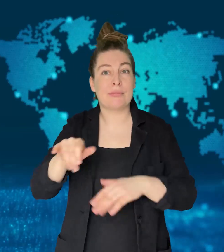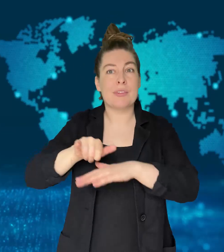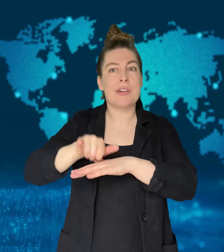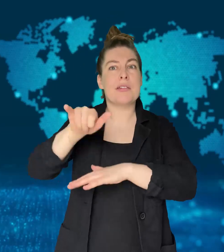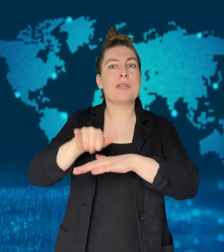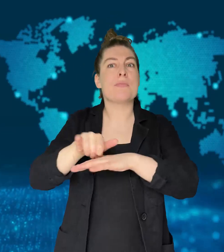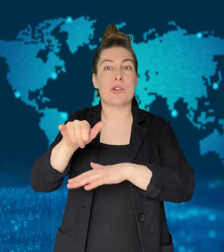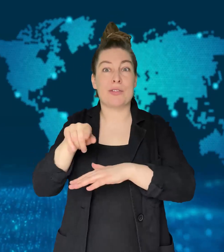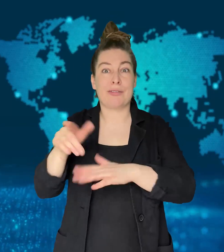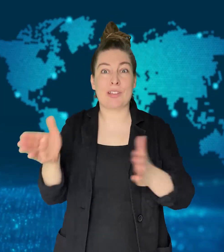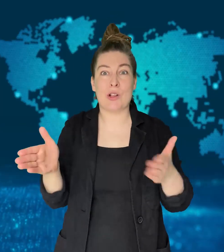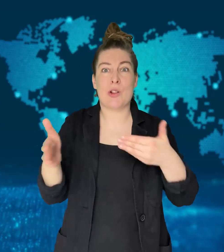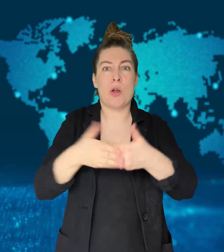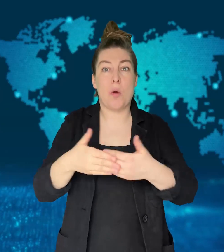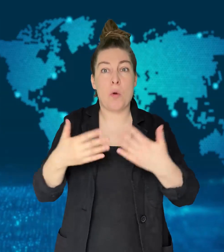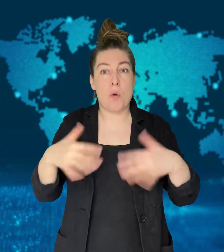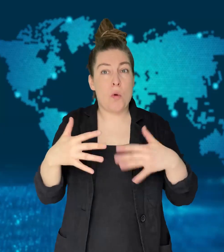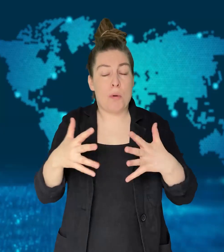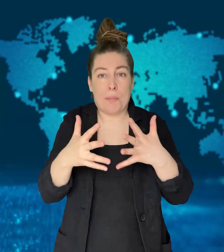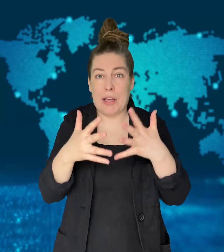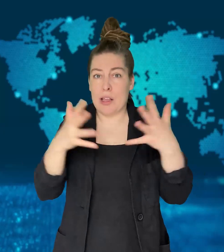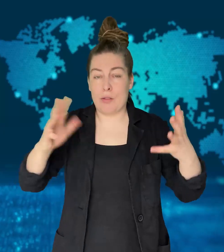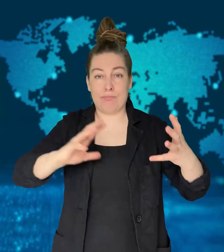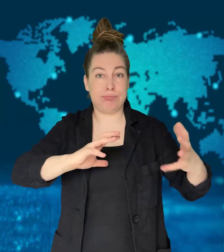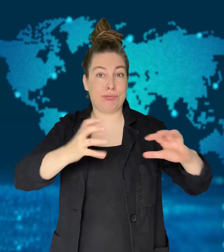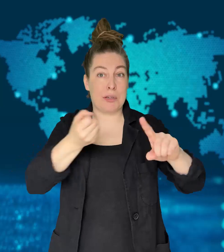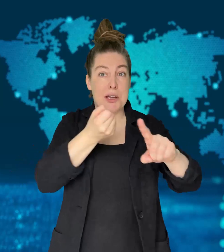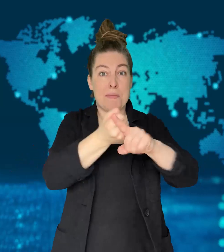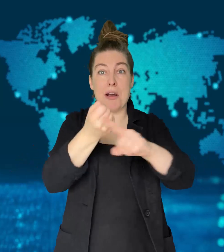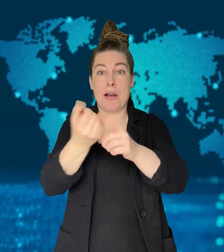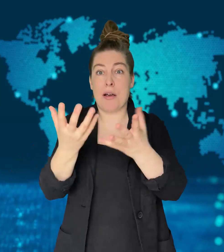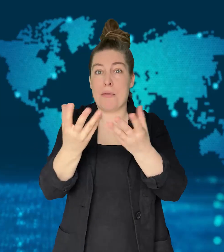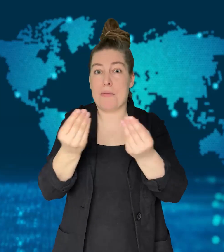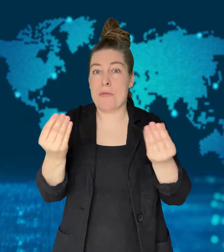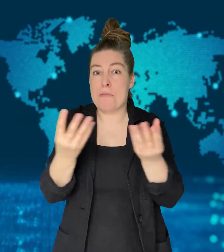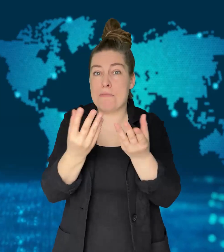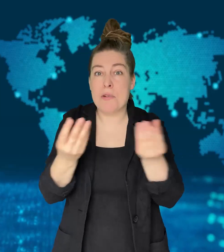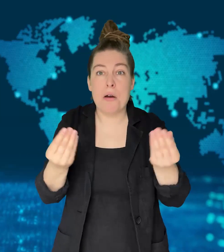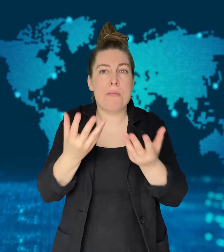and both angry travelers and airlines are